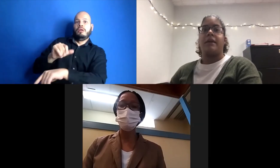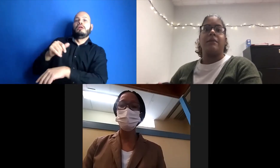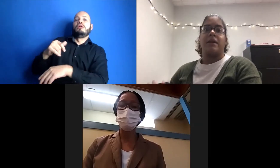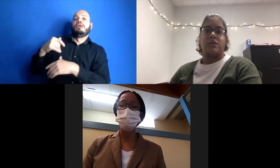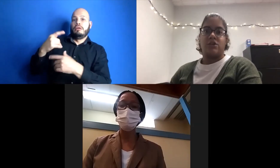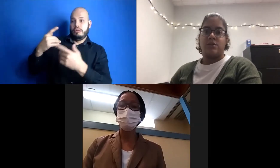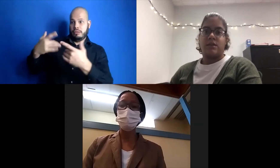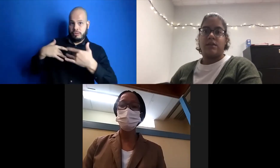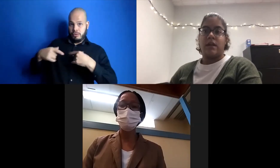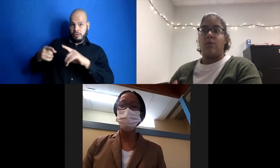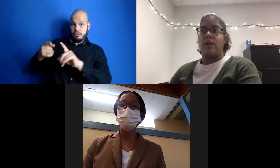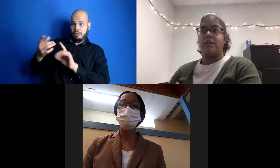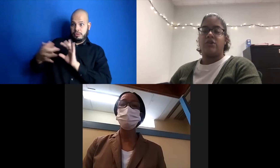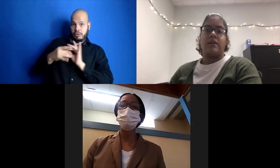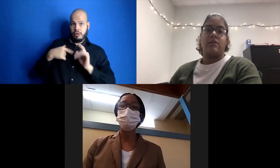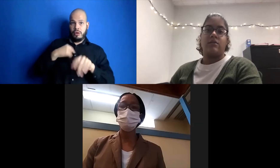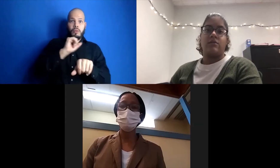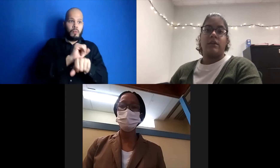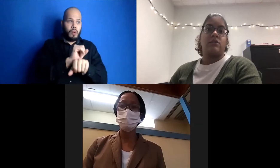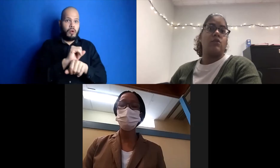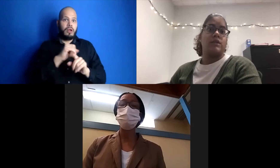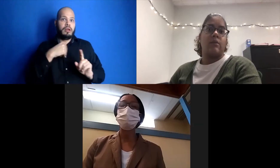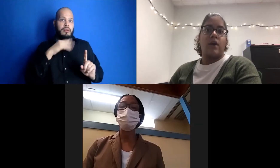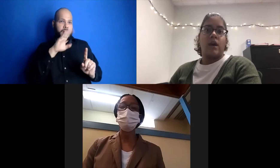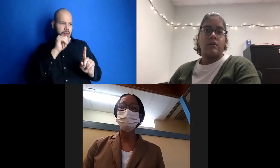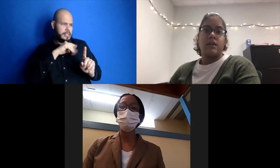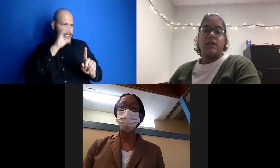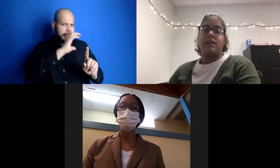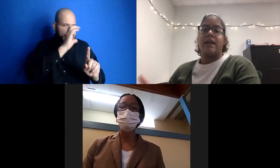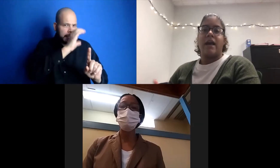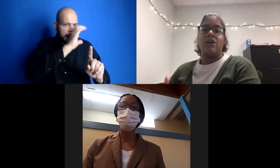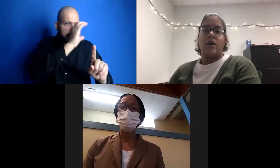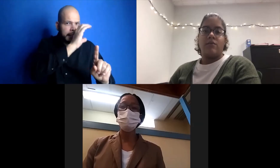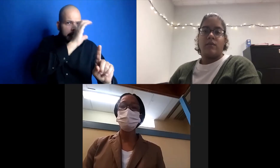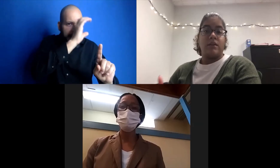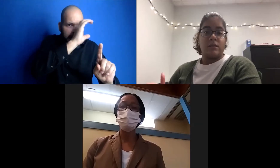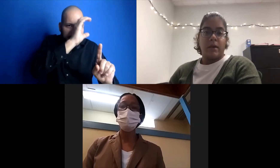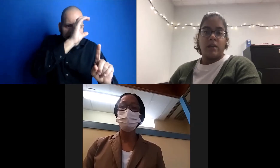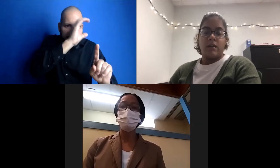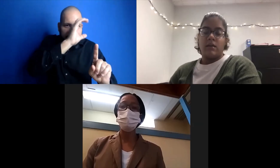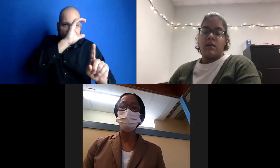in Massachusetts and I wanted to try to like go somewhere else because I know I'm very independent